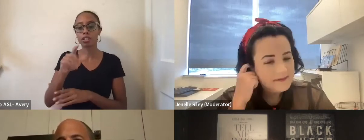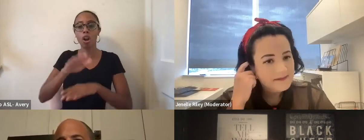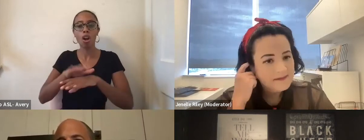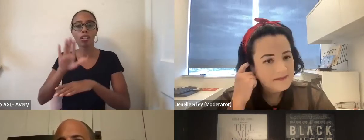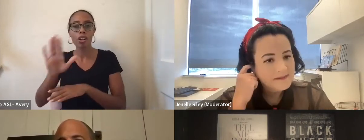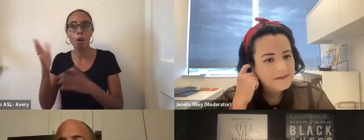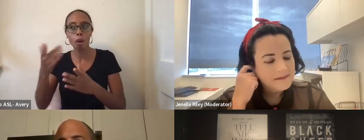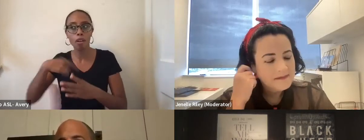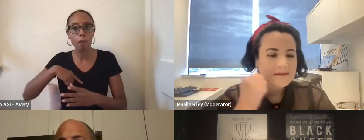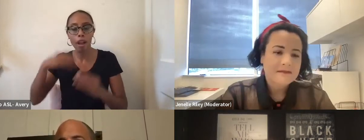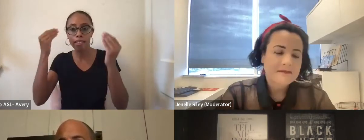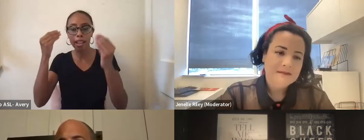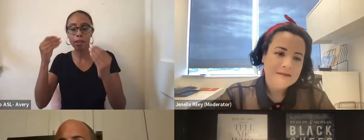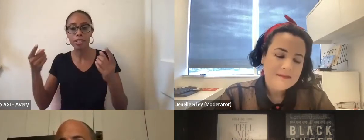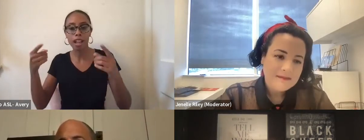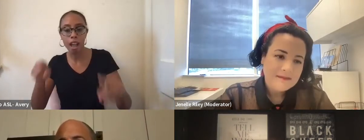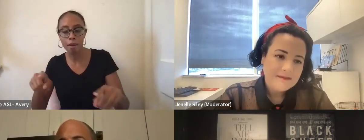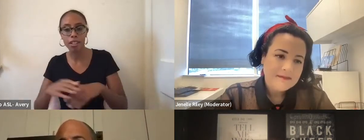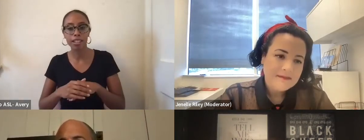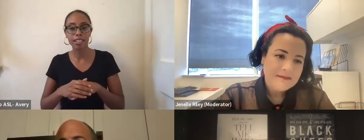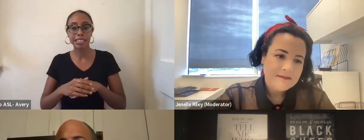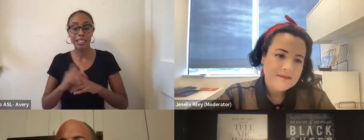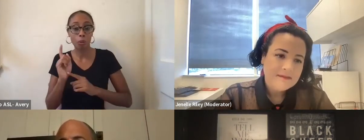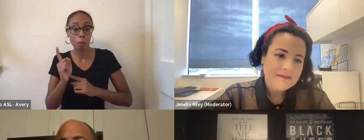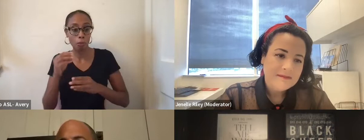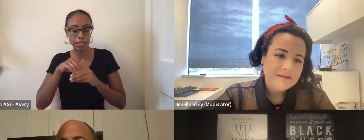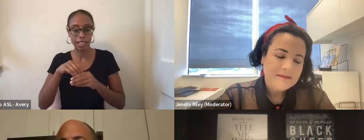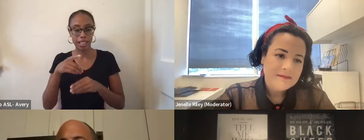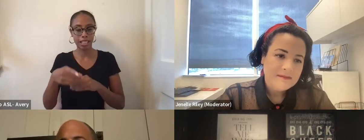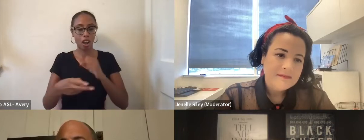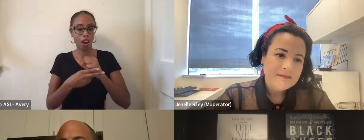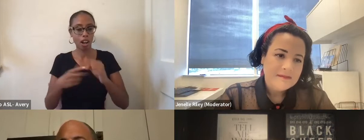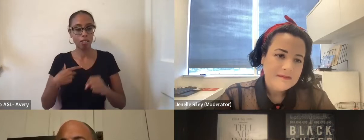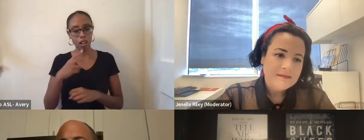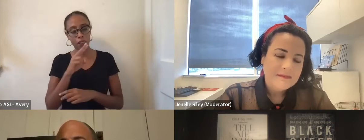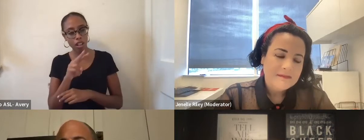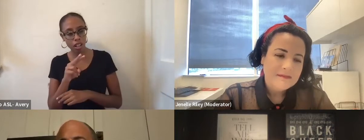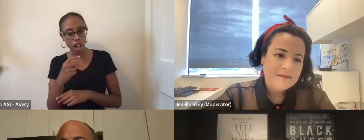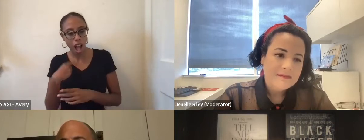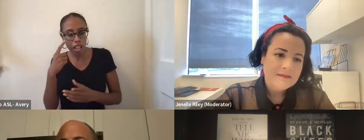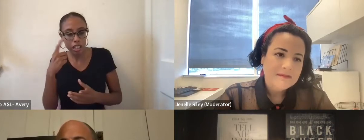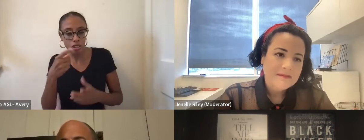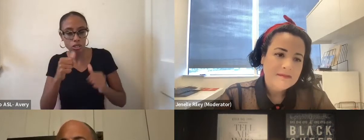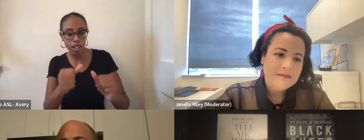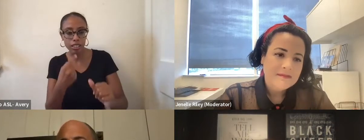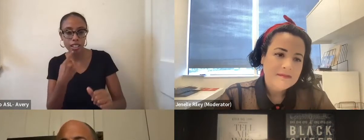Or I think it's about this. And I would take it to our edit and say no, that was totally opposite.